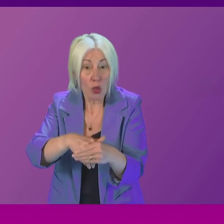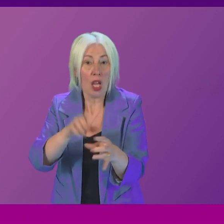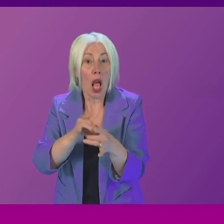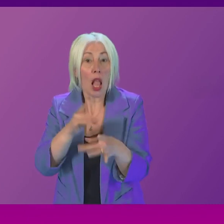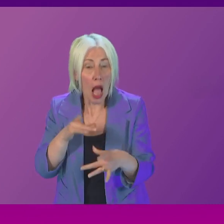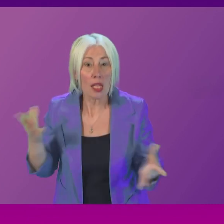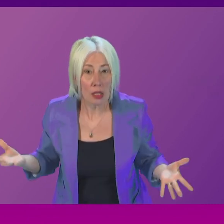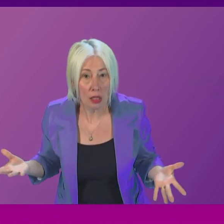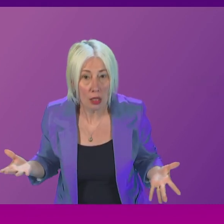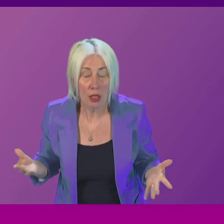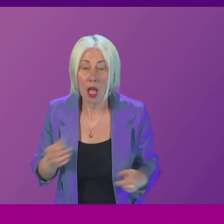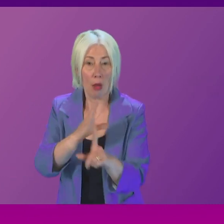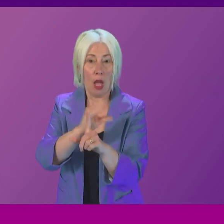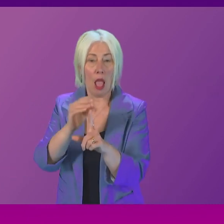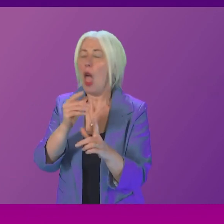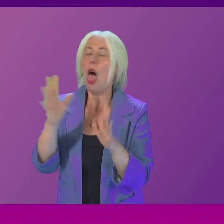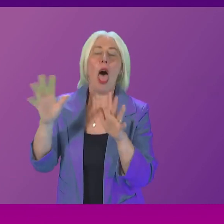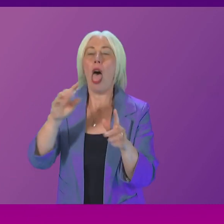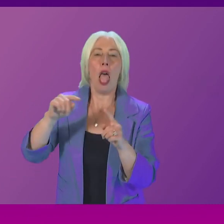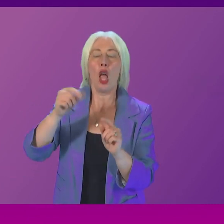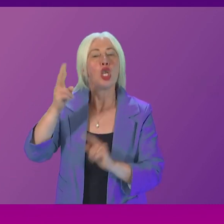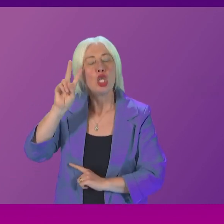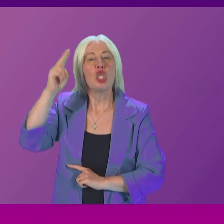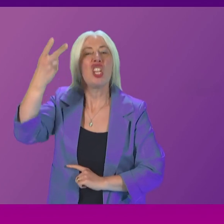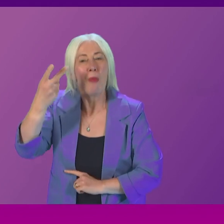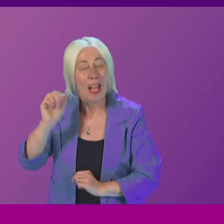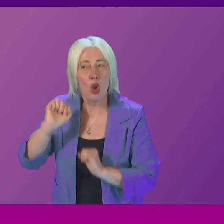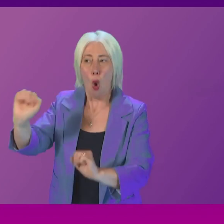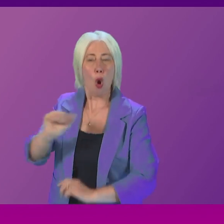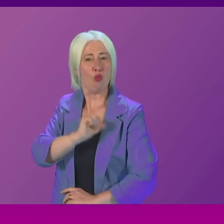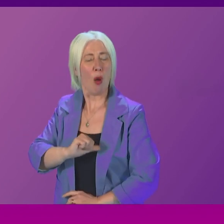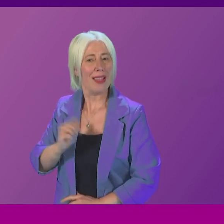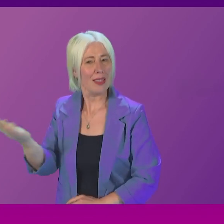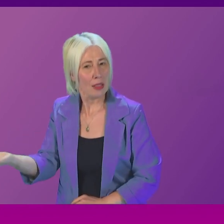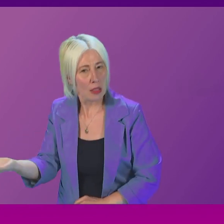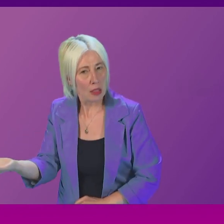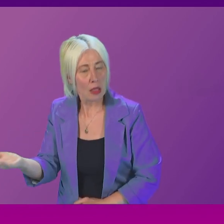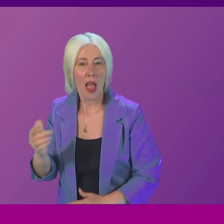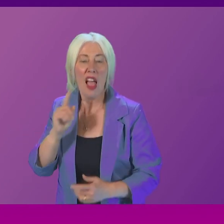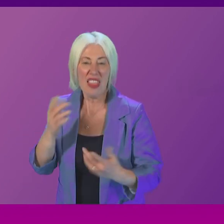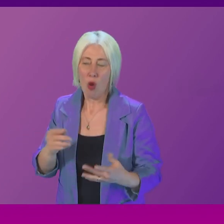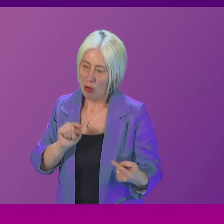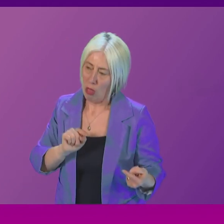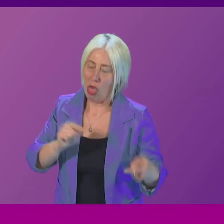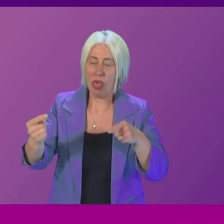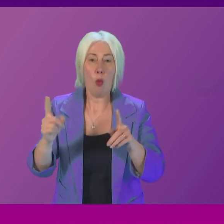The Tory Government has U-turned on its promises and is going contrary to the evidence of what